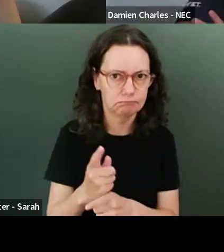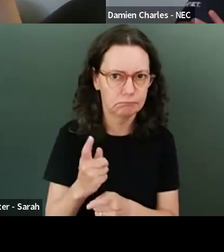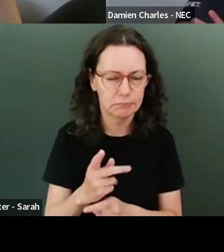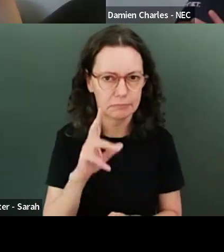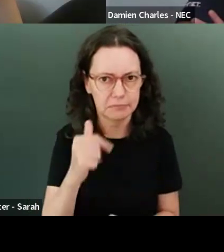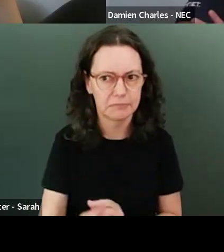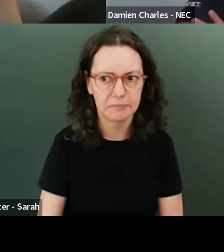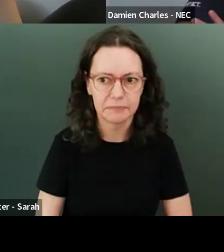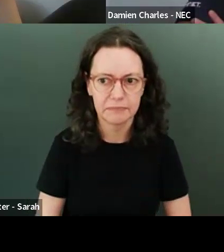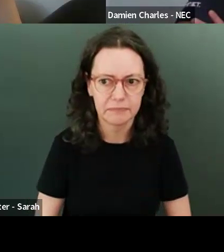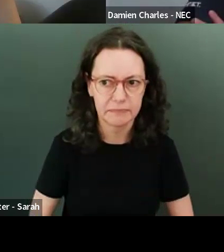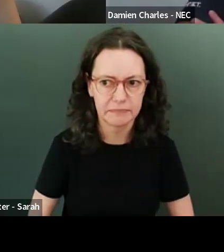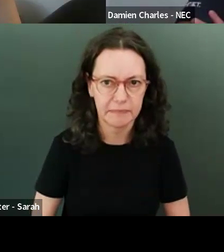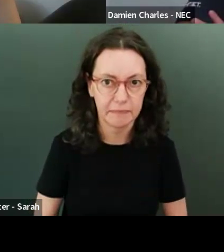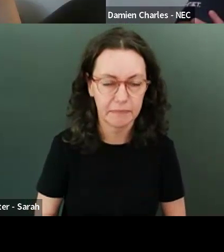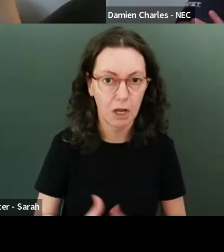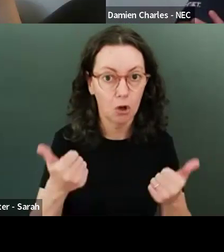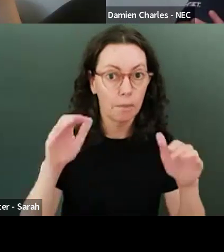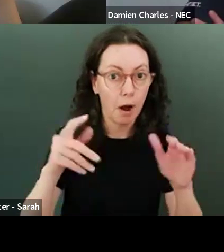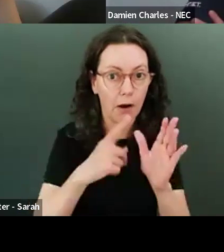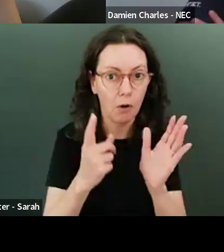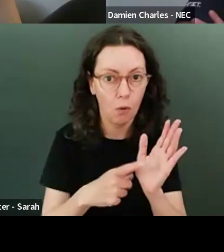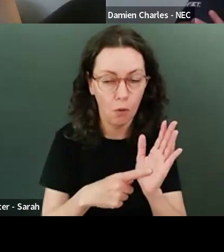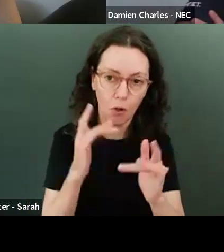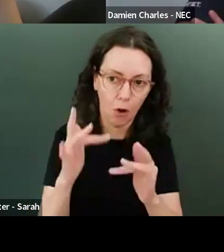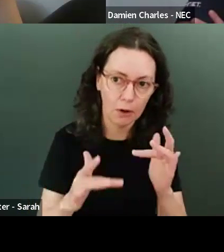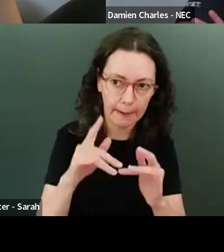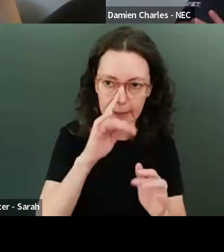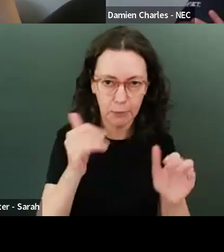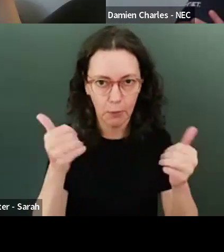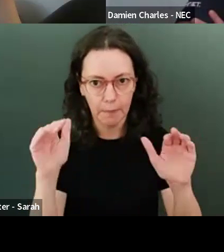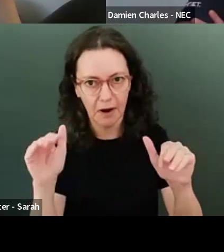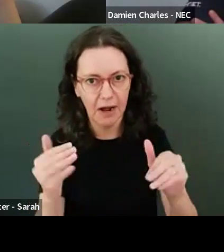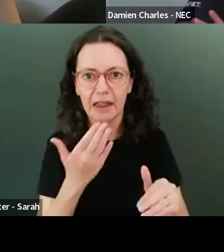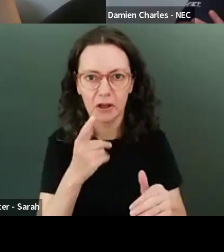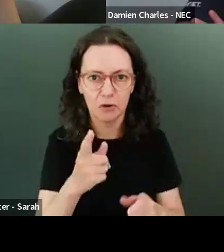today. Farewell to everybody online,